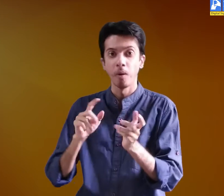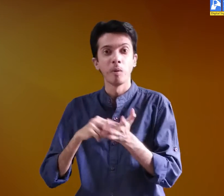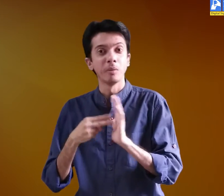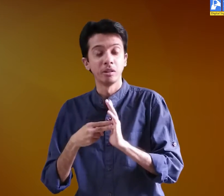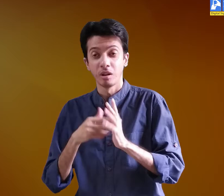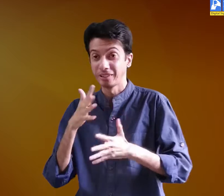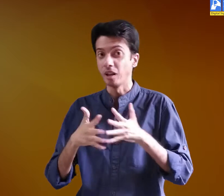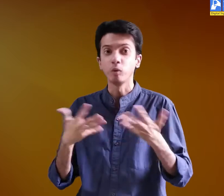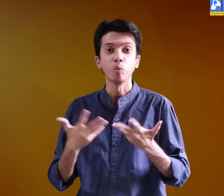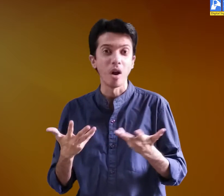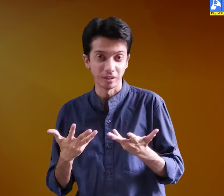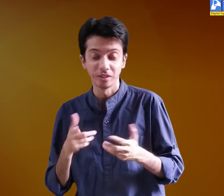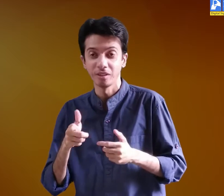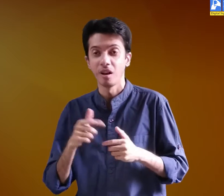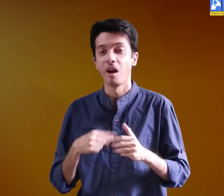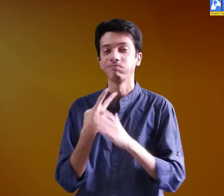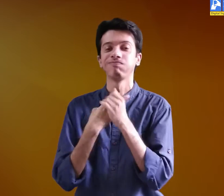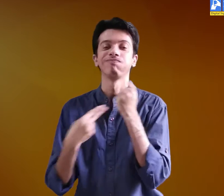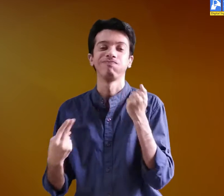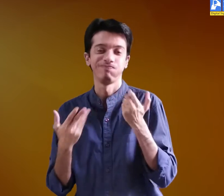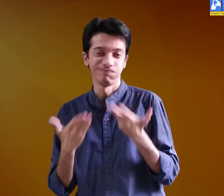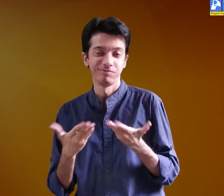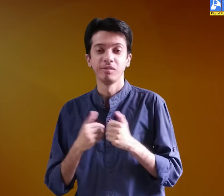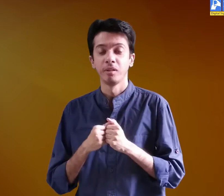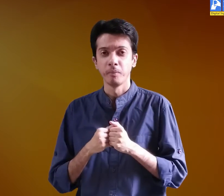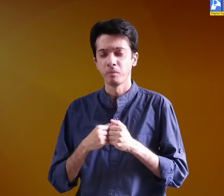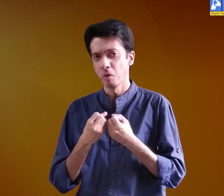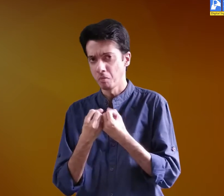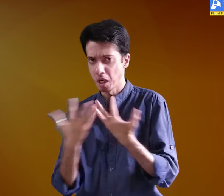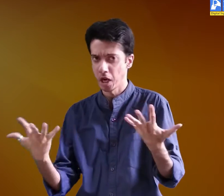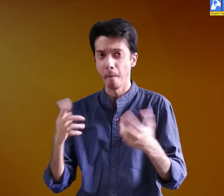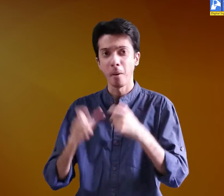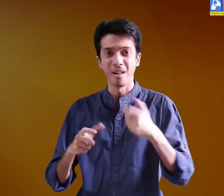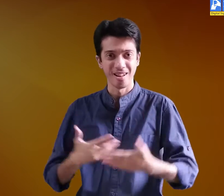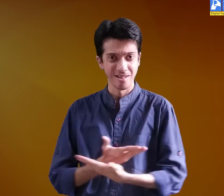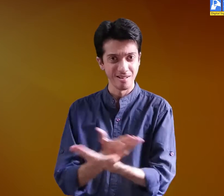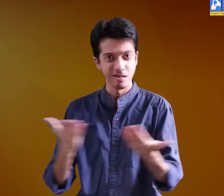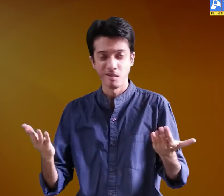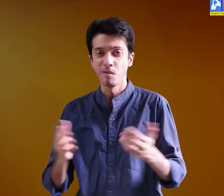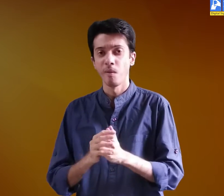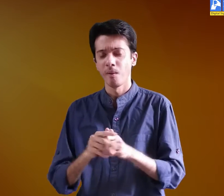When these words combine it forms bilingual. Bilingual is the phenomenon of speaking and